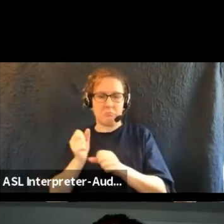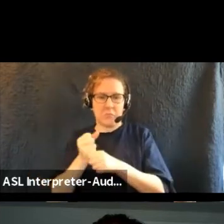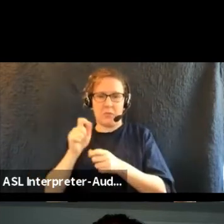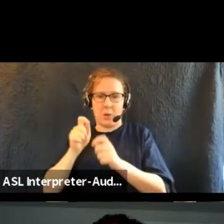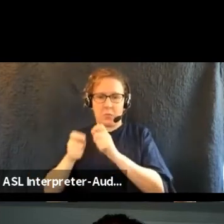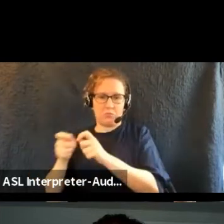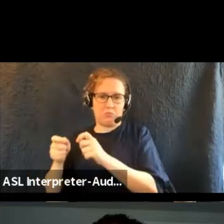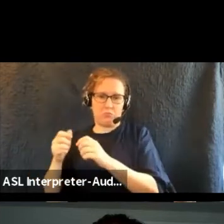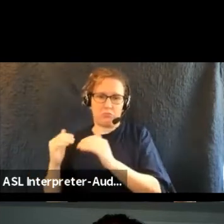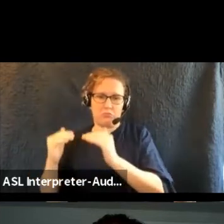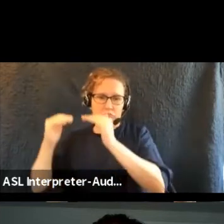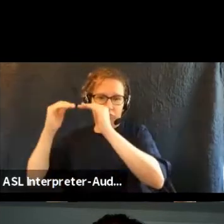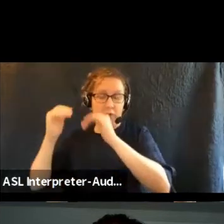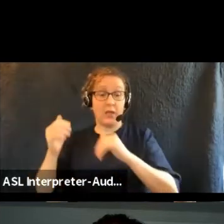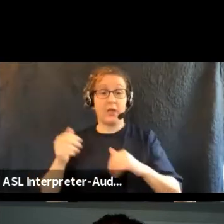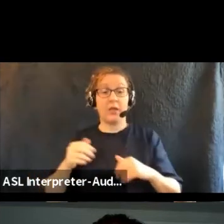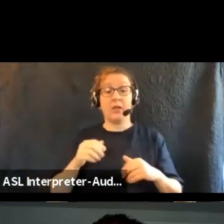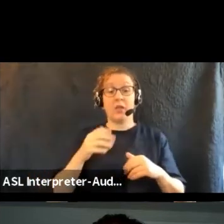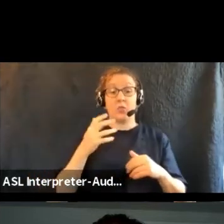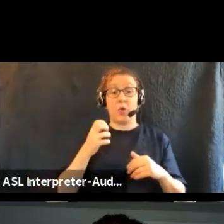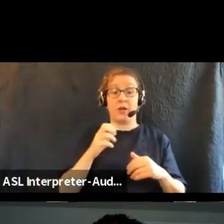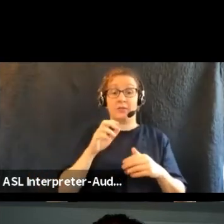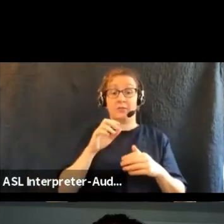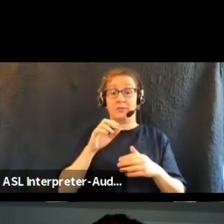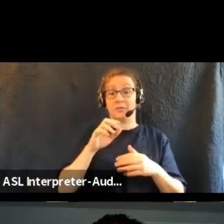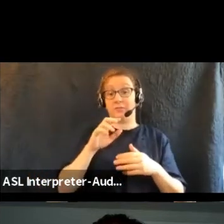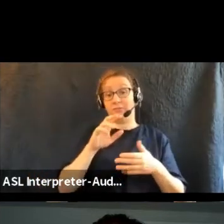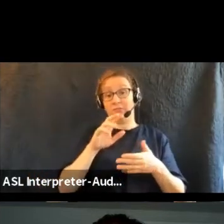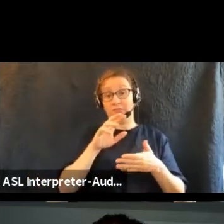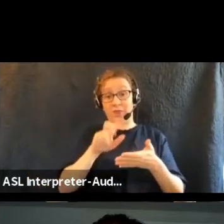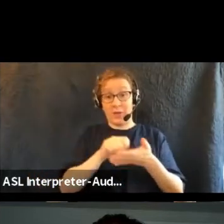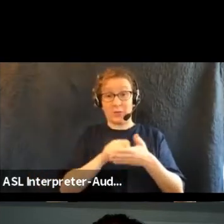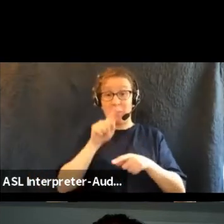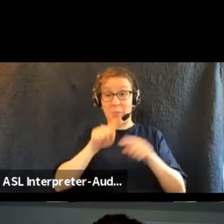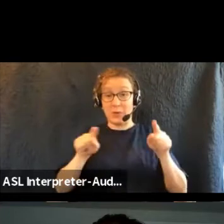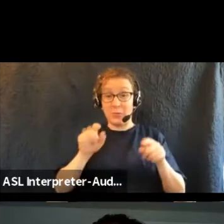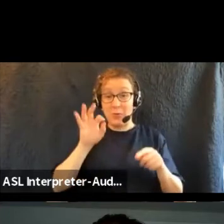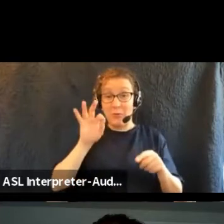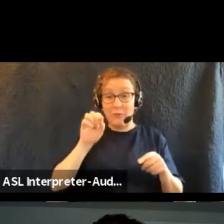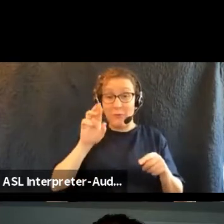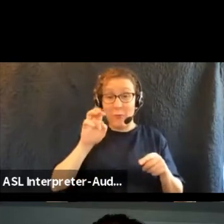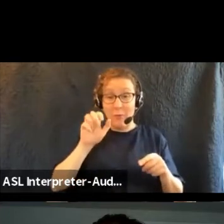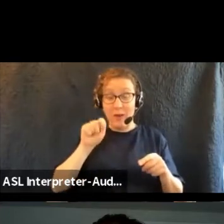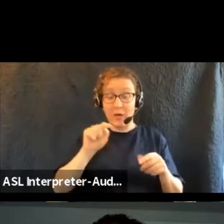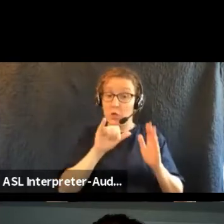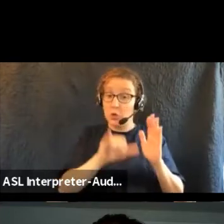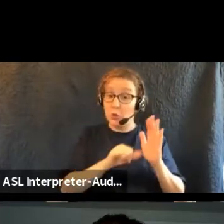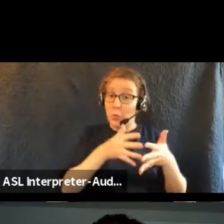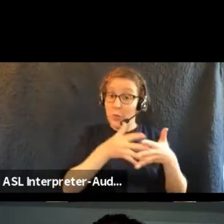multiple formats. YouTube embeds are great but if someone is not able to stream a video and is able to download